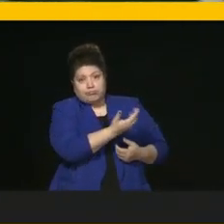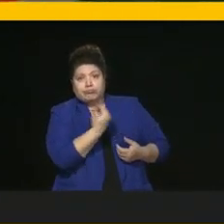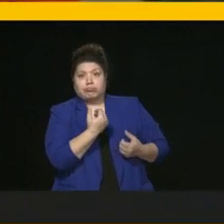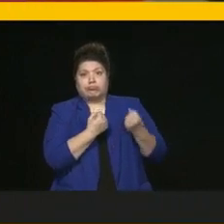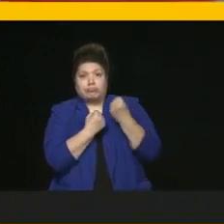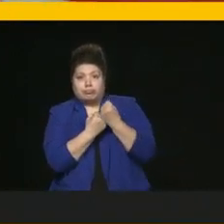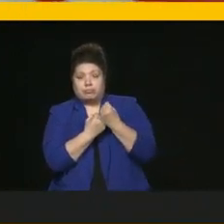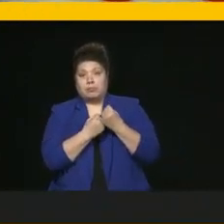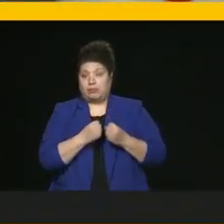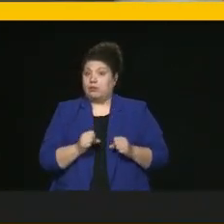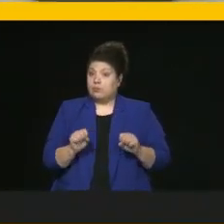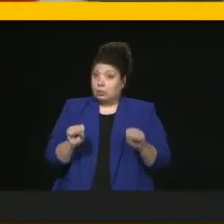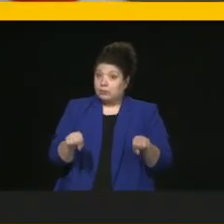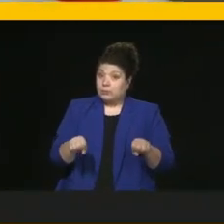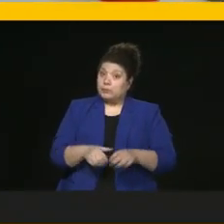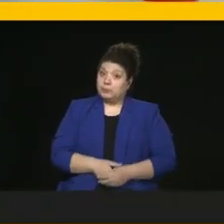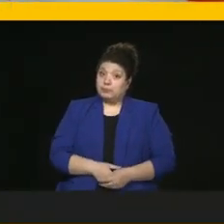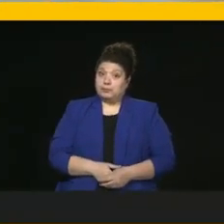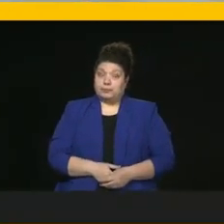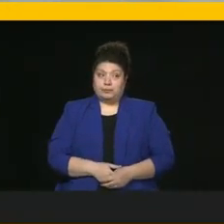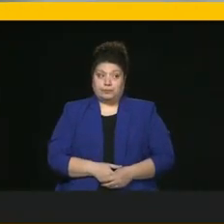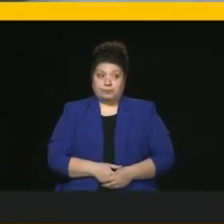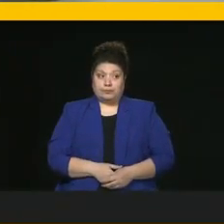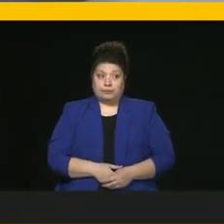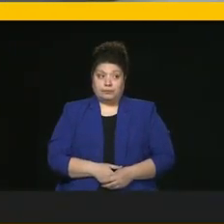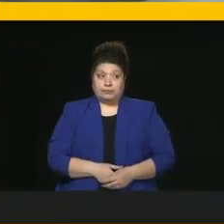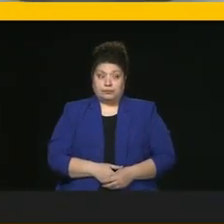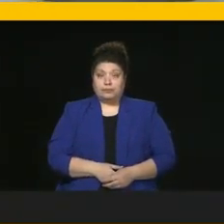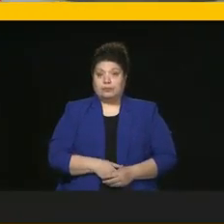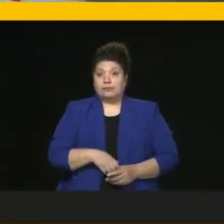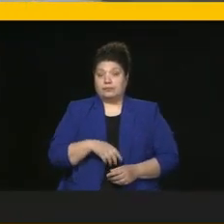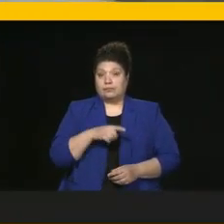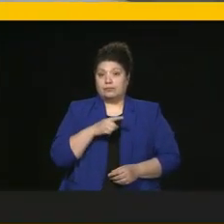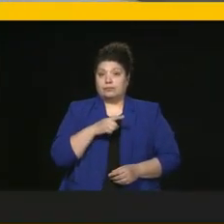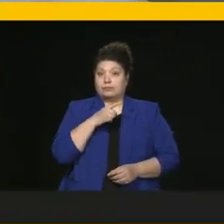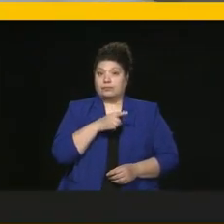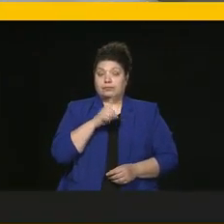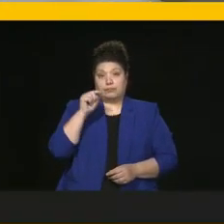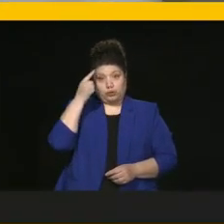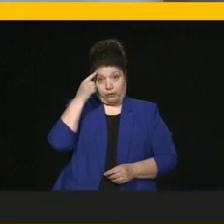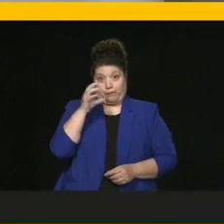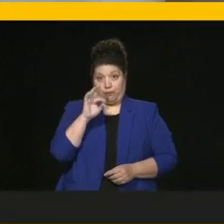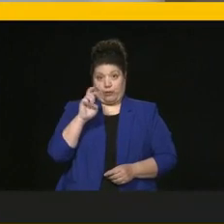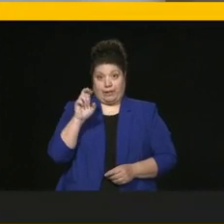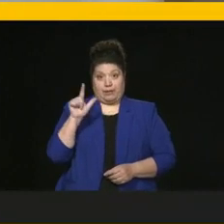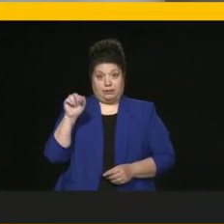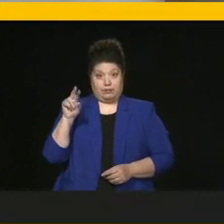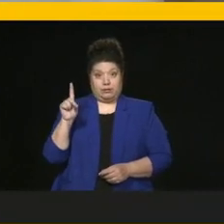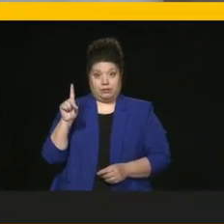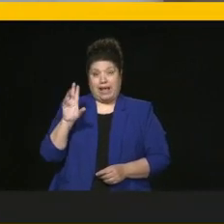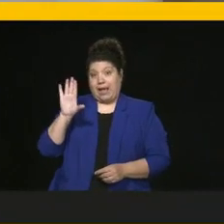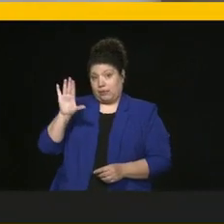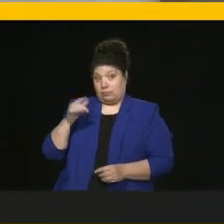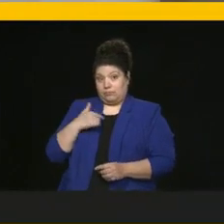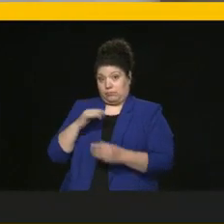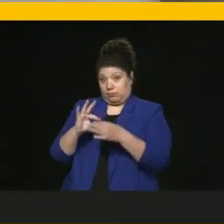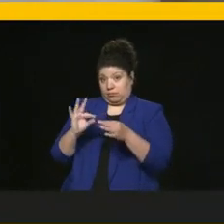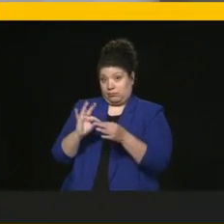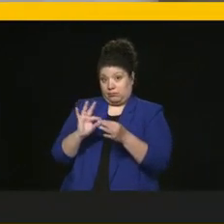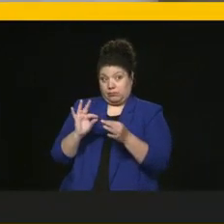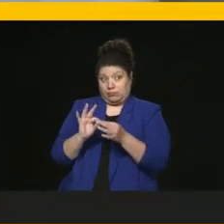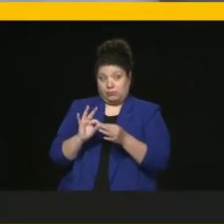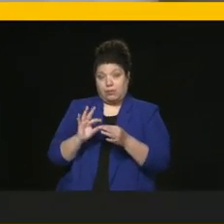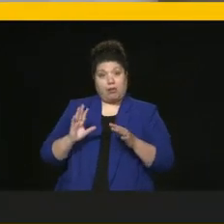WILL BE POSSIBLE.